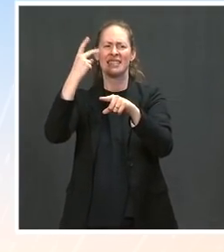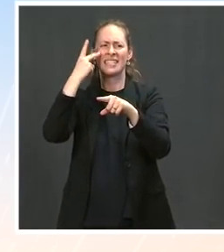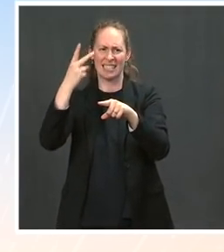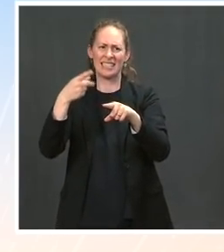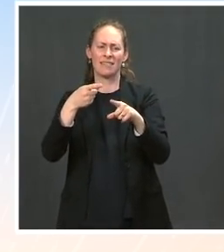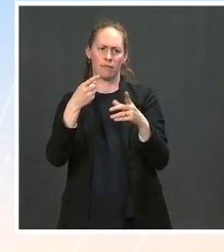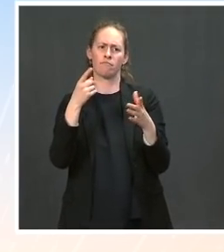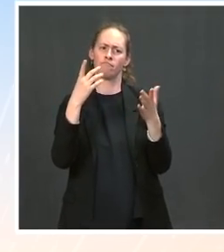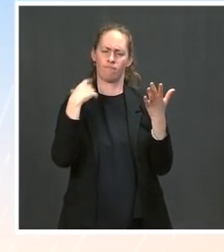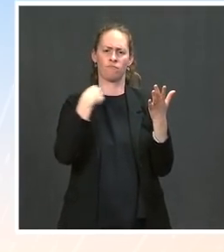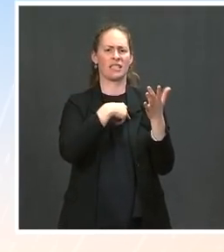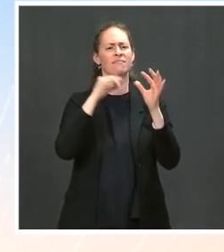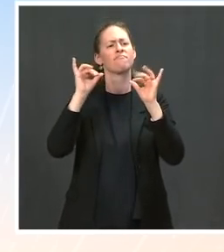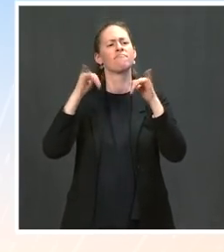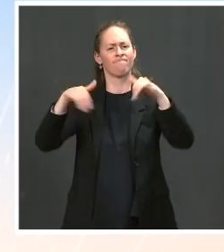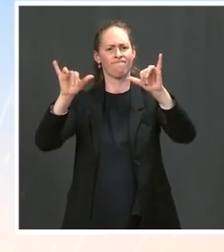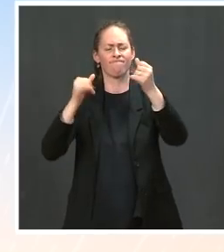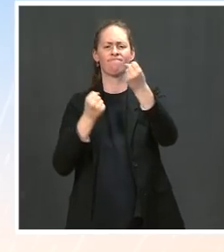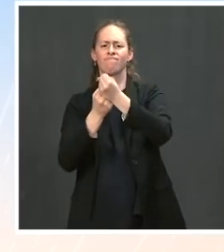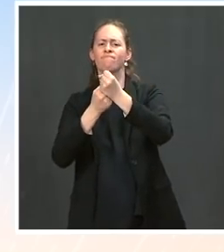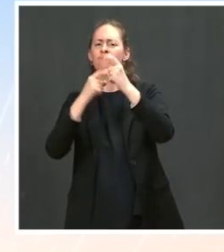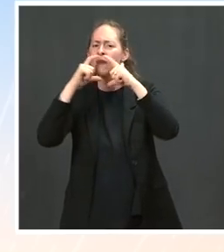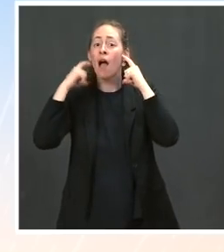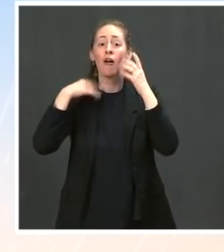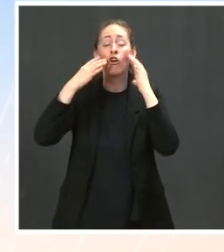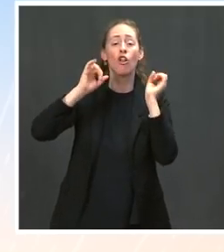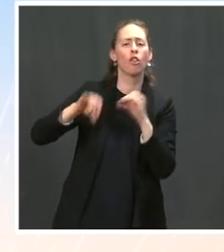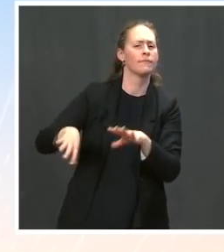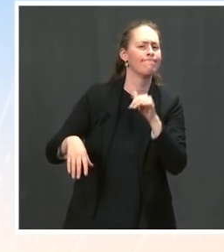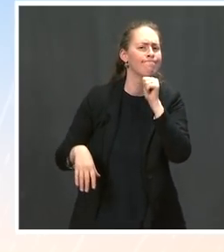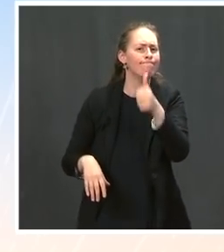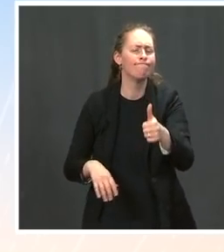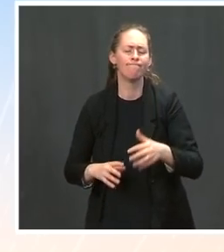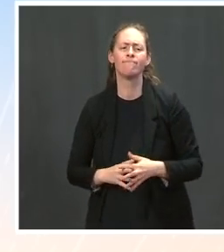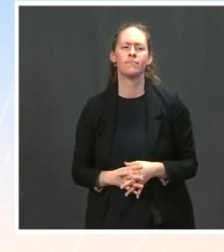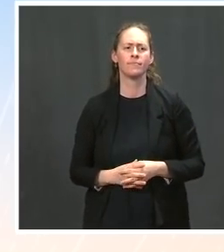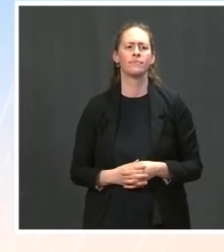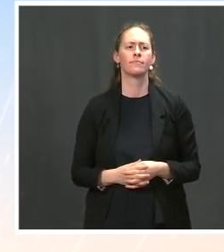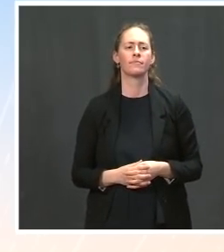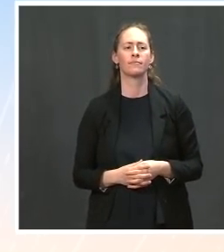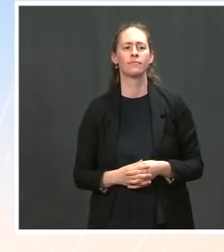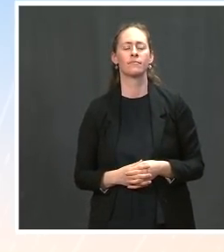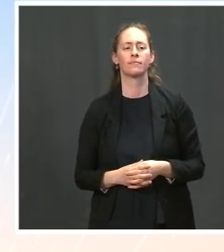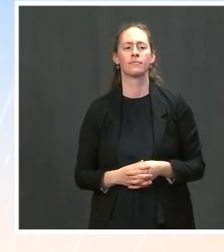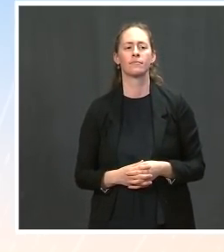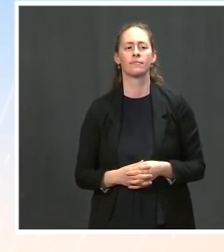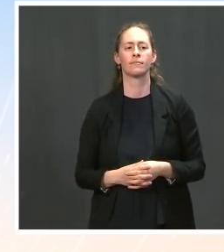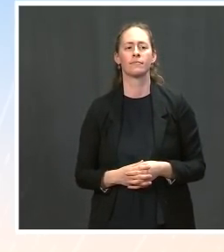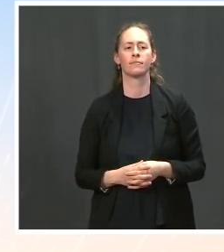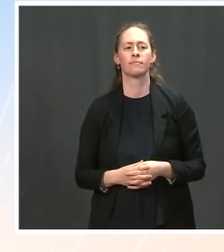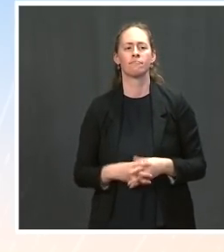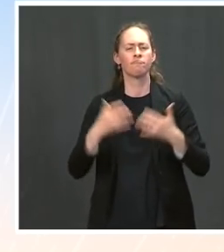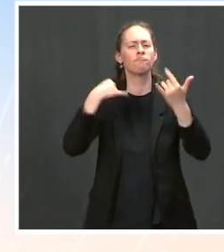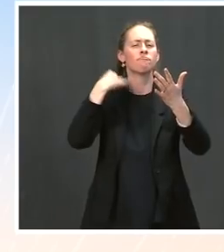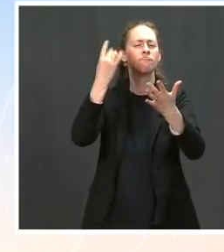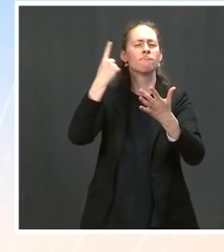Go ahead. The Press: On the Climate Summit, will there be any kind of joint statement at the end of the summit?